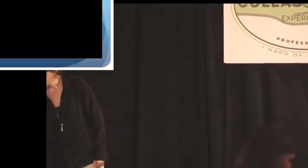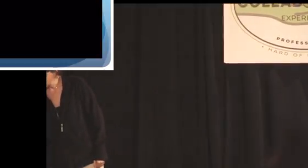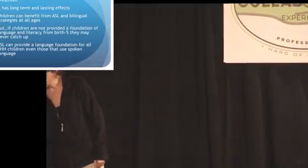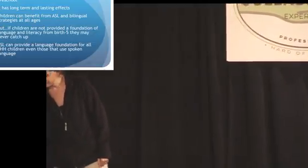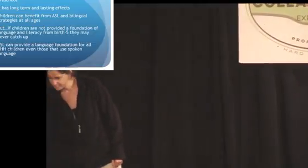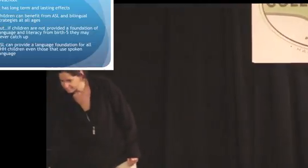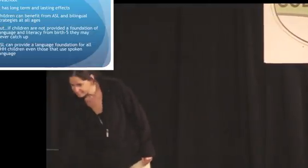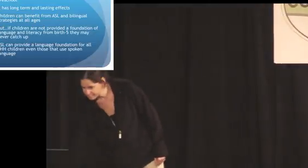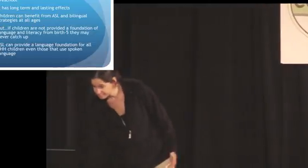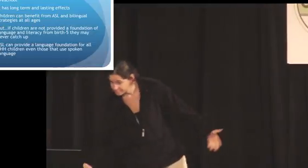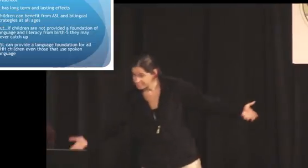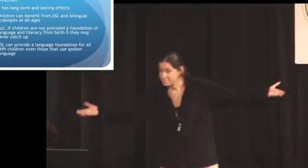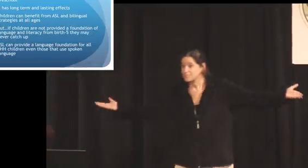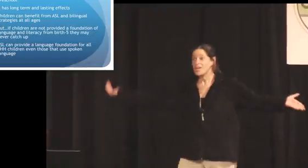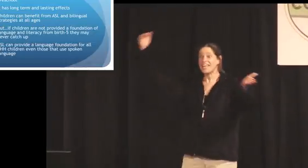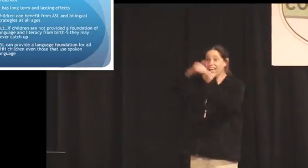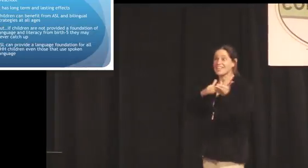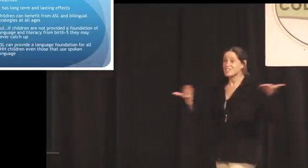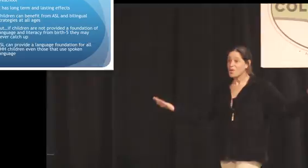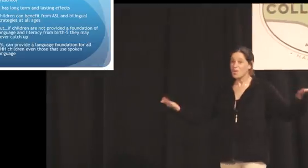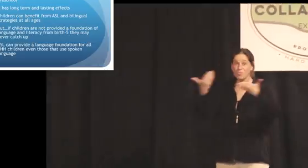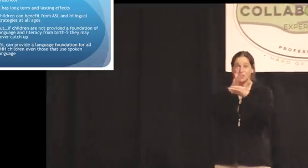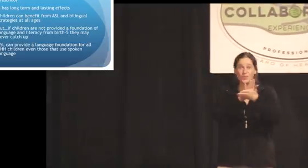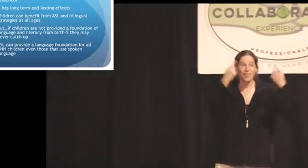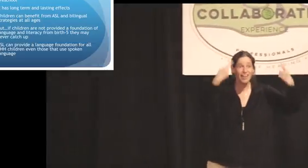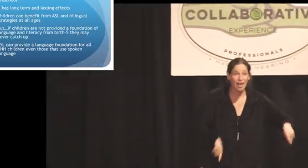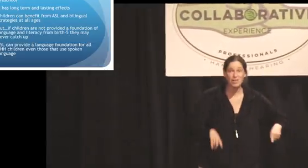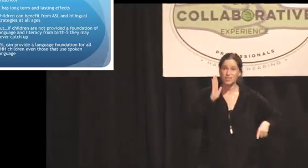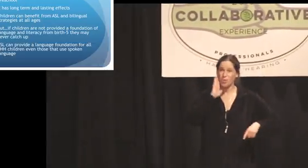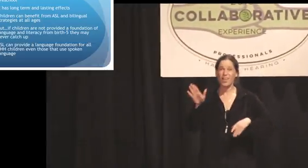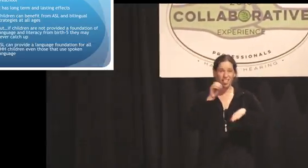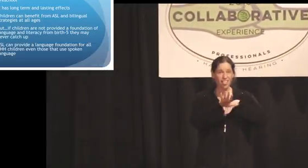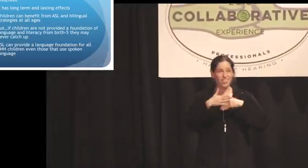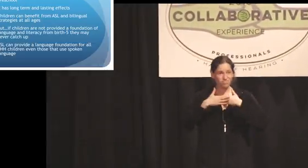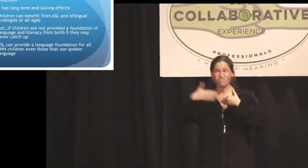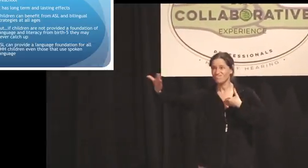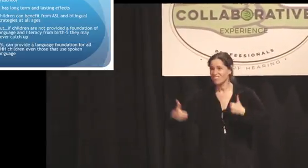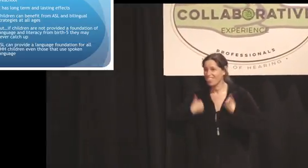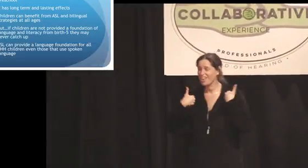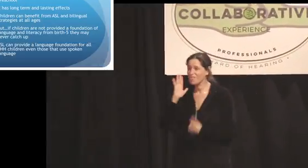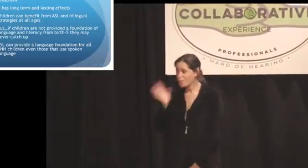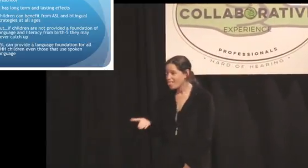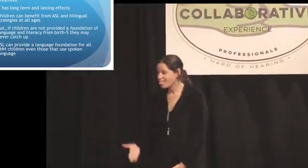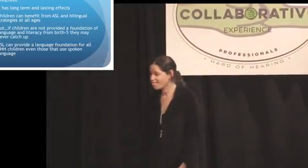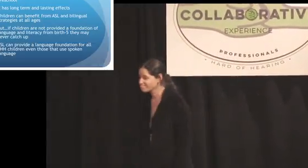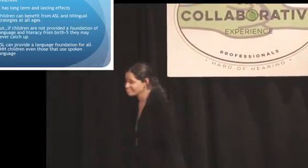Rhythmic quality to it. So, again, whatever happens in preschool,